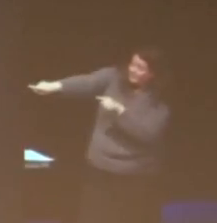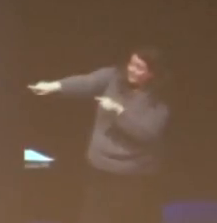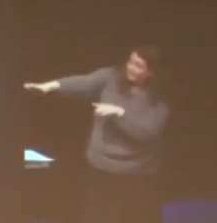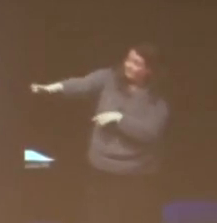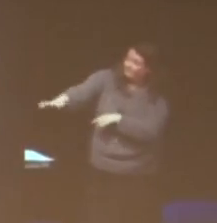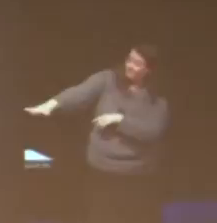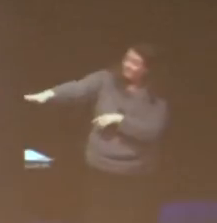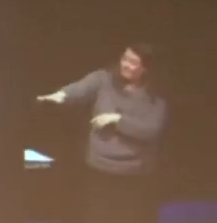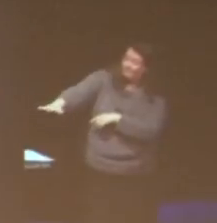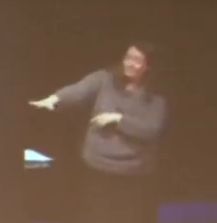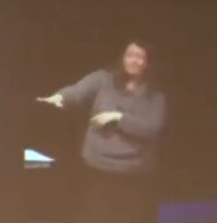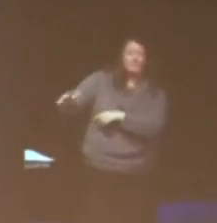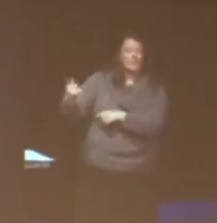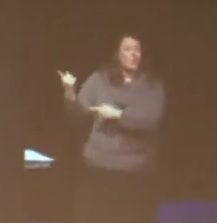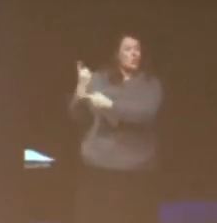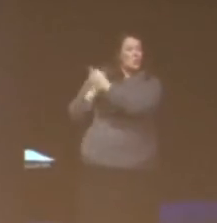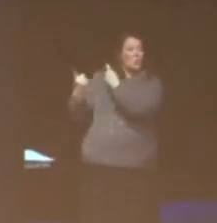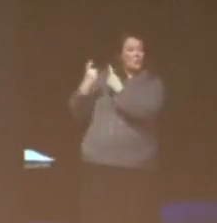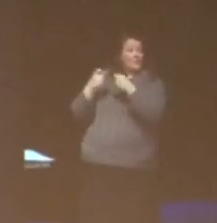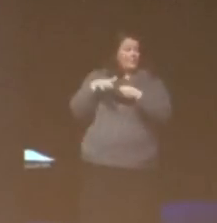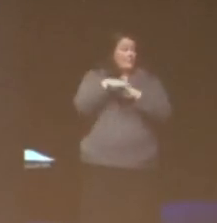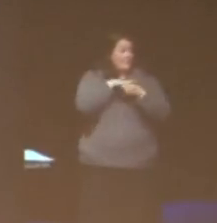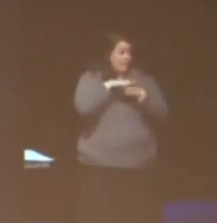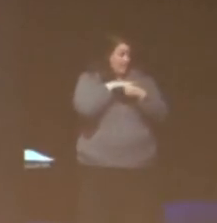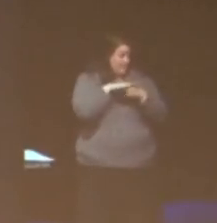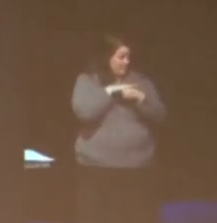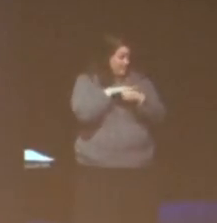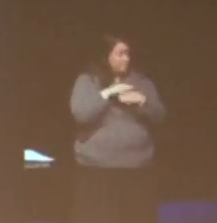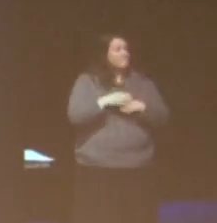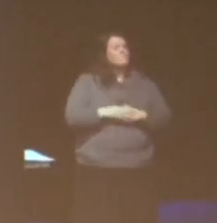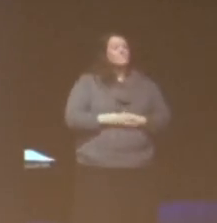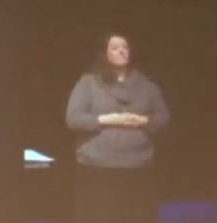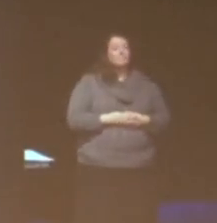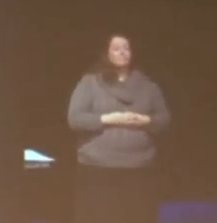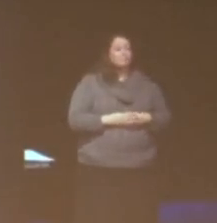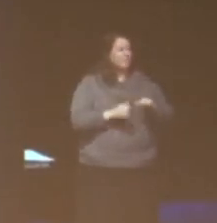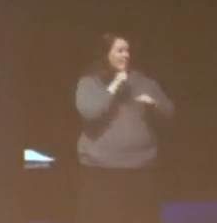and the microphone is over to your left in this area so you will go to the microphone and ask